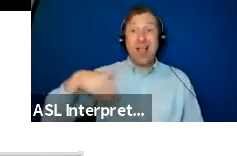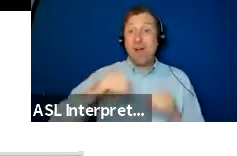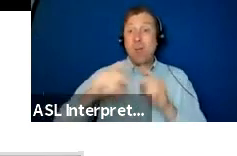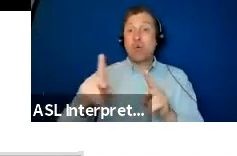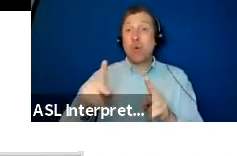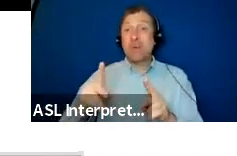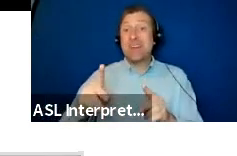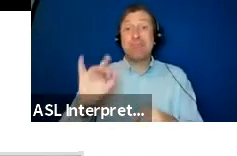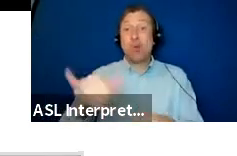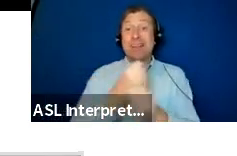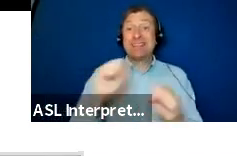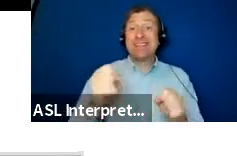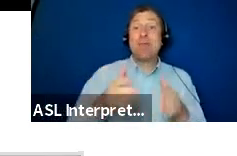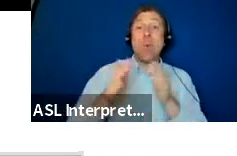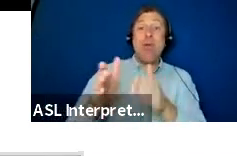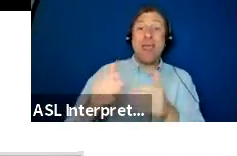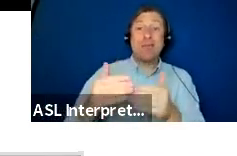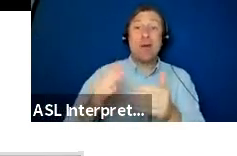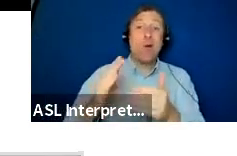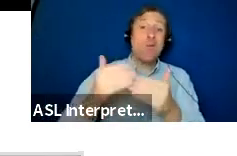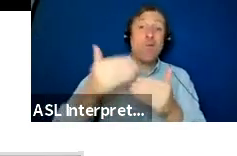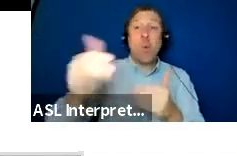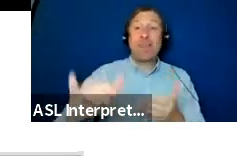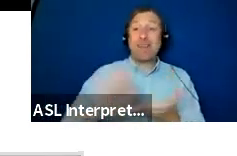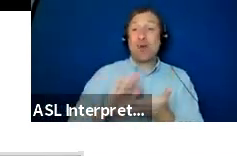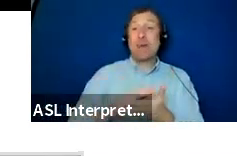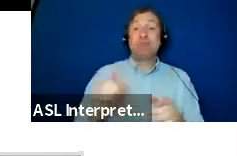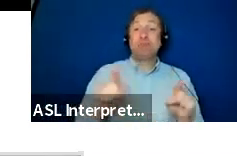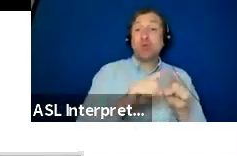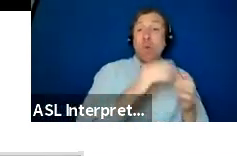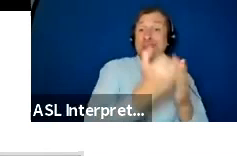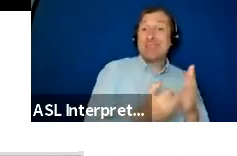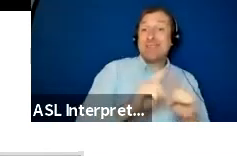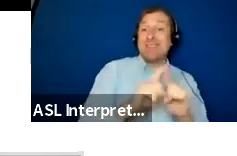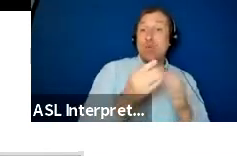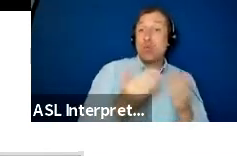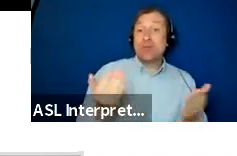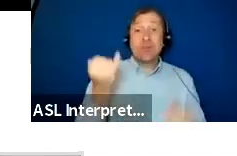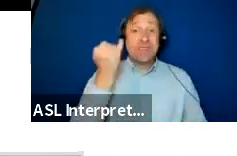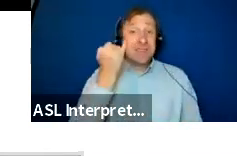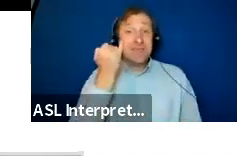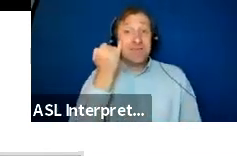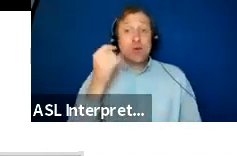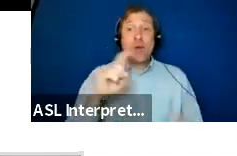Safe Way Forward document, that's there as well. And there are lists of resources available in the event that you have friends or colleagues